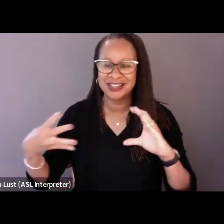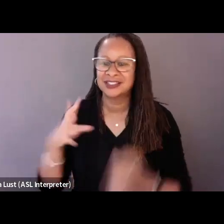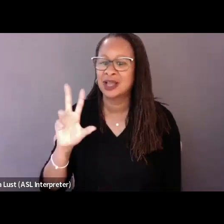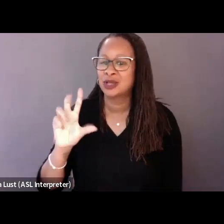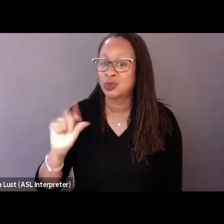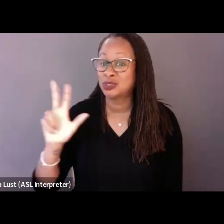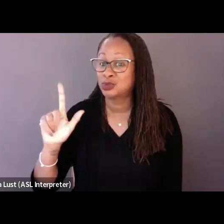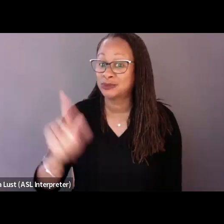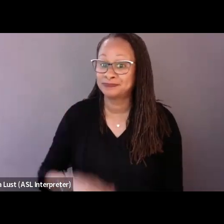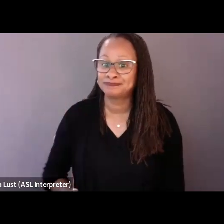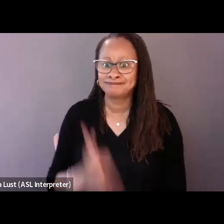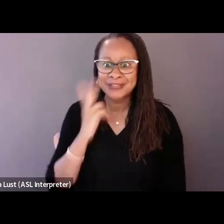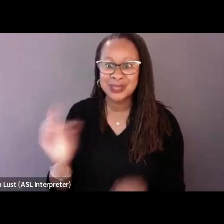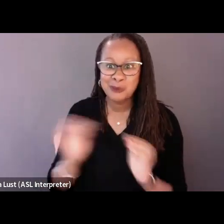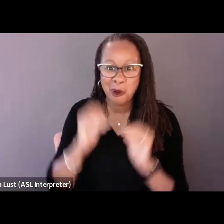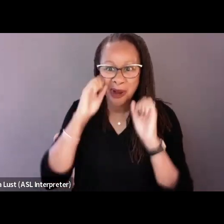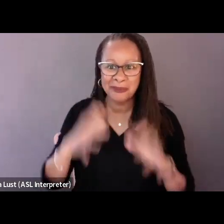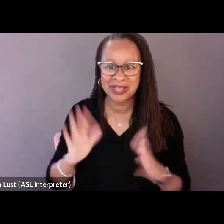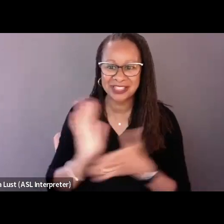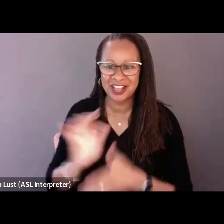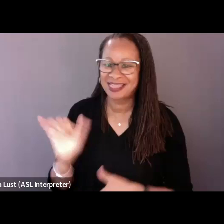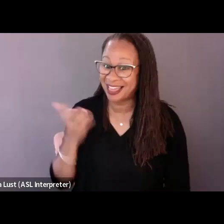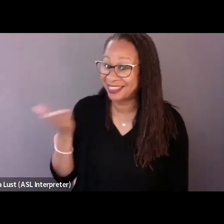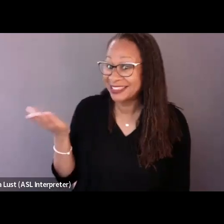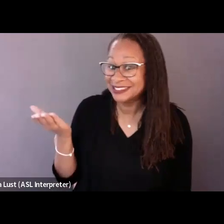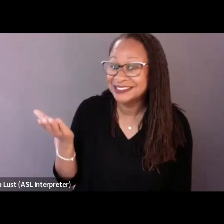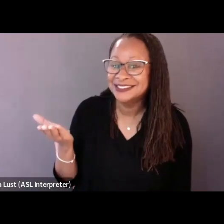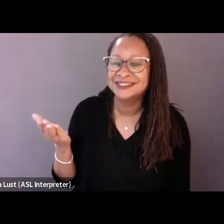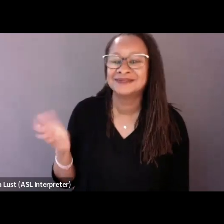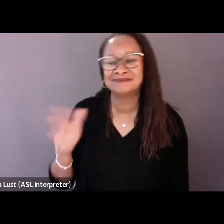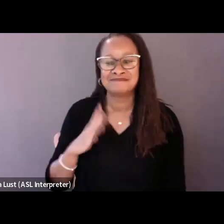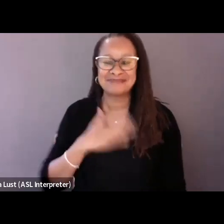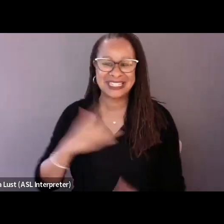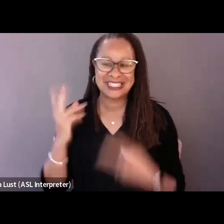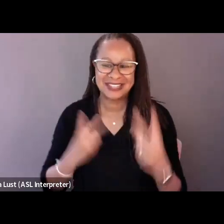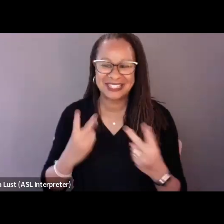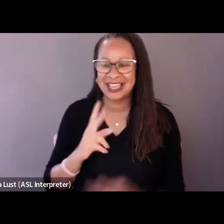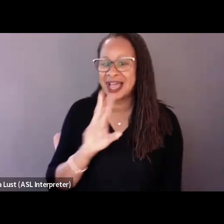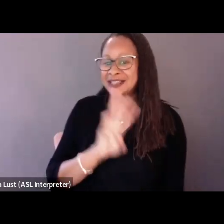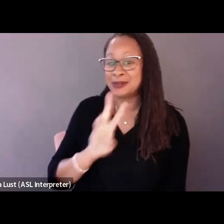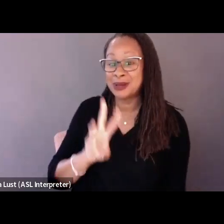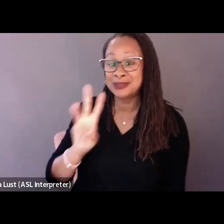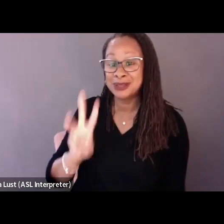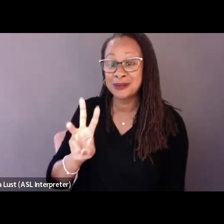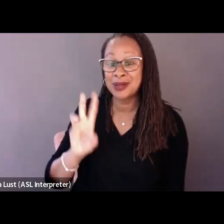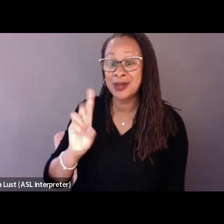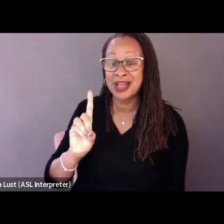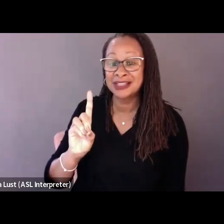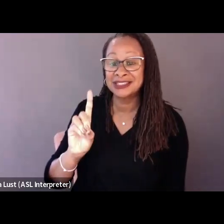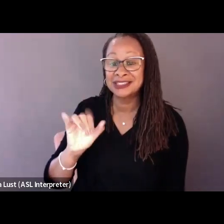To see more amazing films like this, please visit www.documentary.org/falldocs.